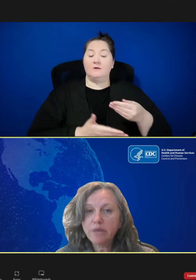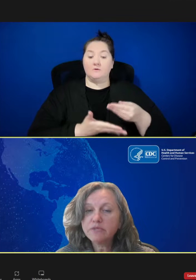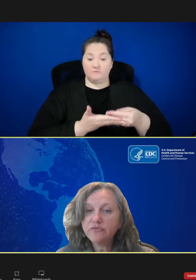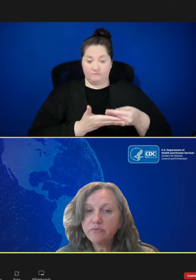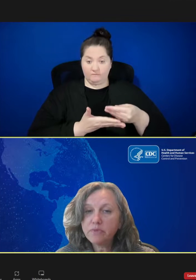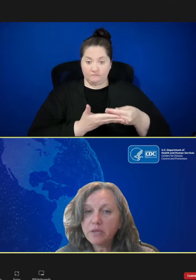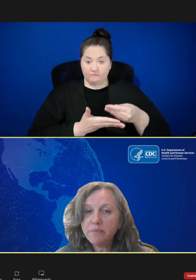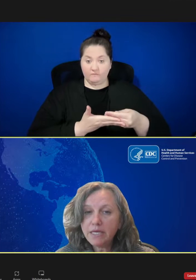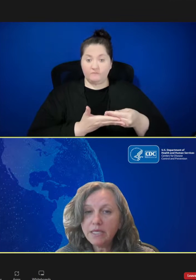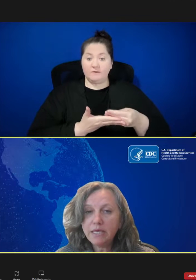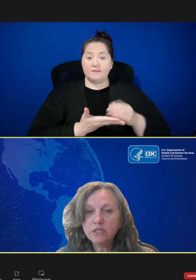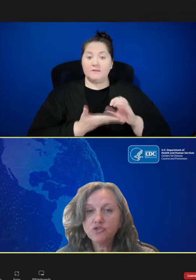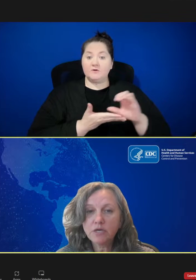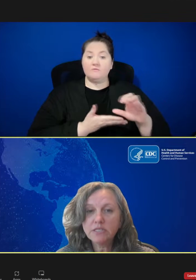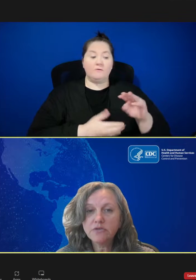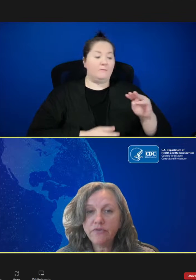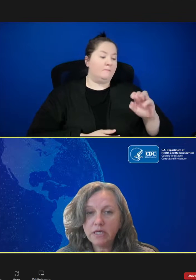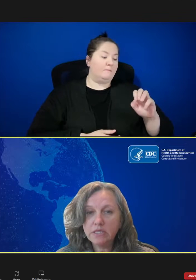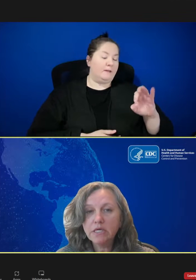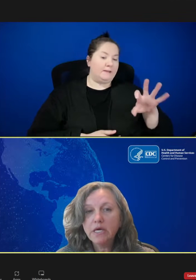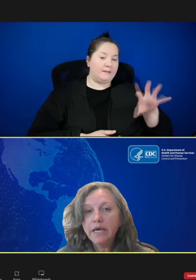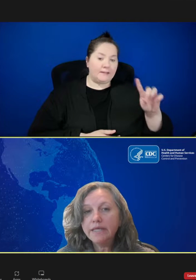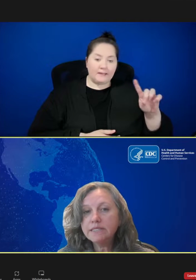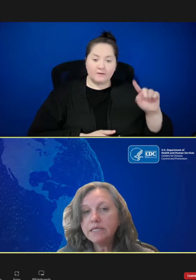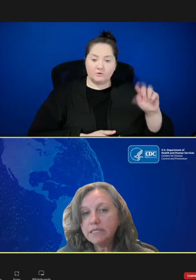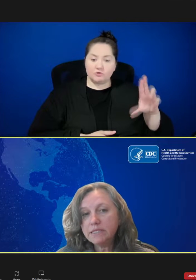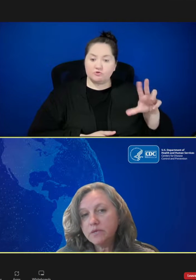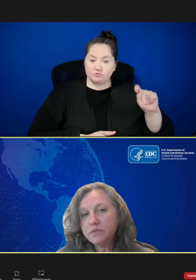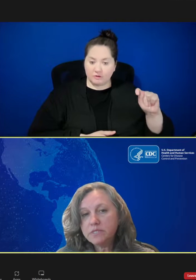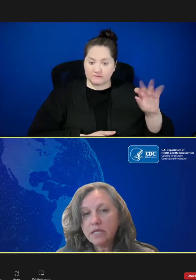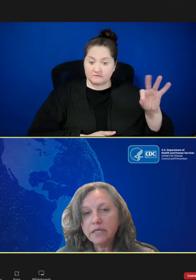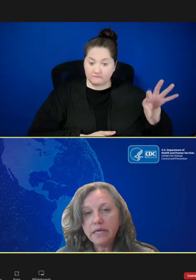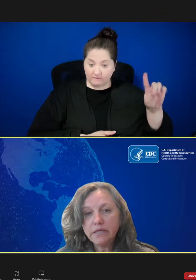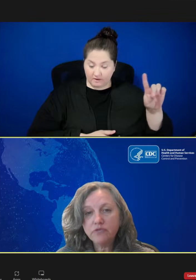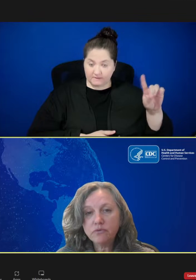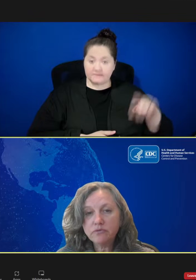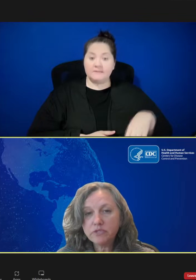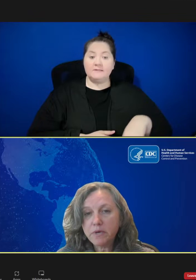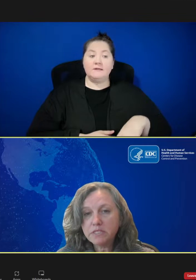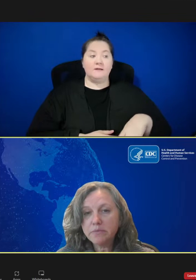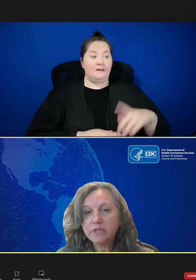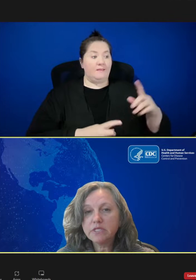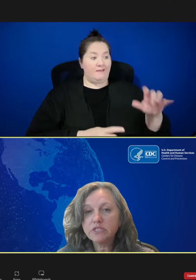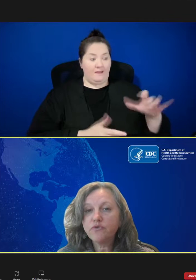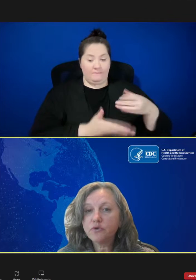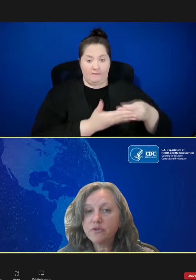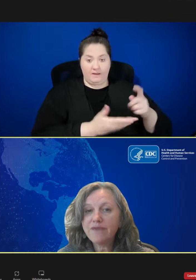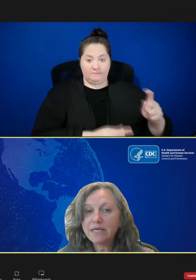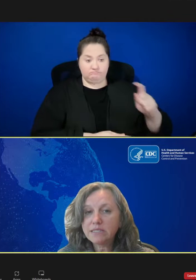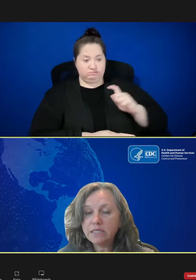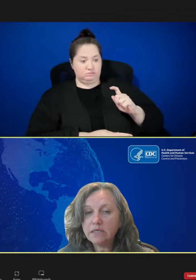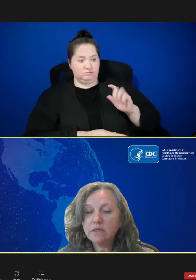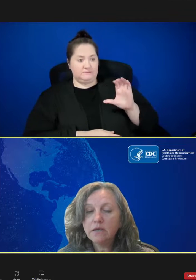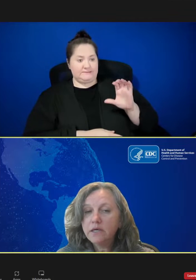is from the Medicaid Trust Fund. And CDC was delegated responsibilities for the vaccine.